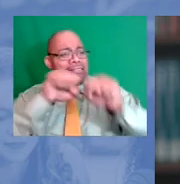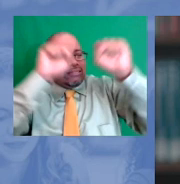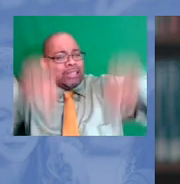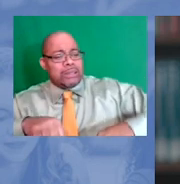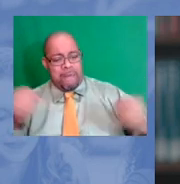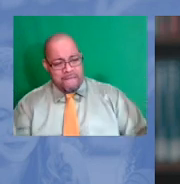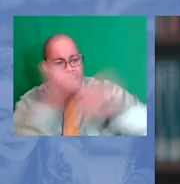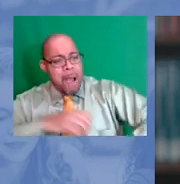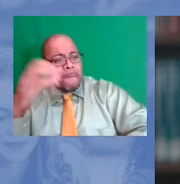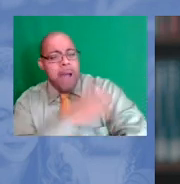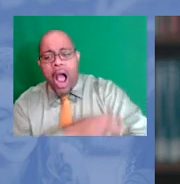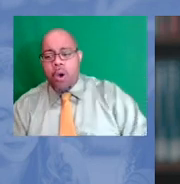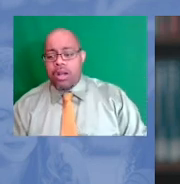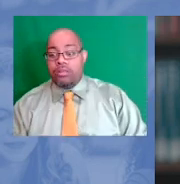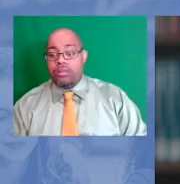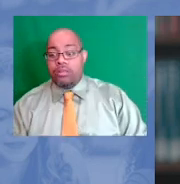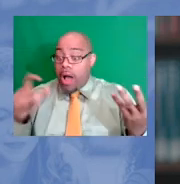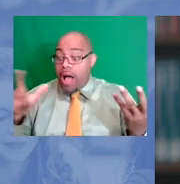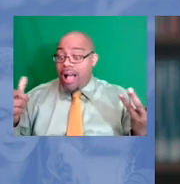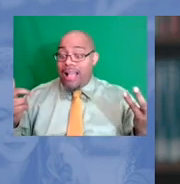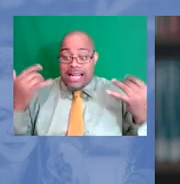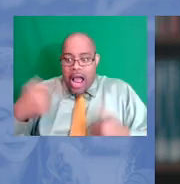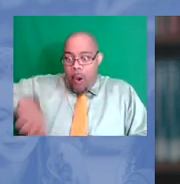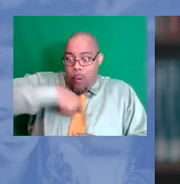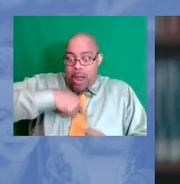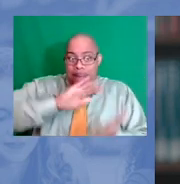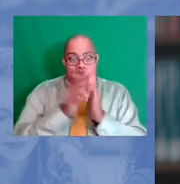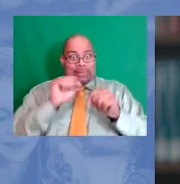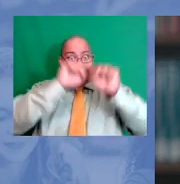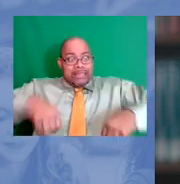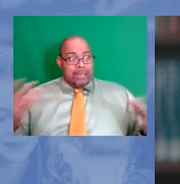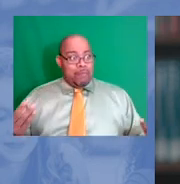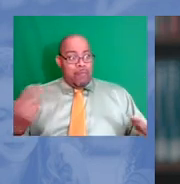WELL, NOW WE ARE THE SYSTEM. IT'S ON US TO MAKE THE CHANGE.